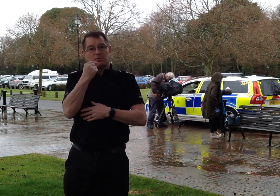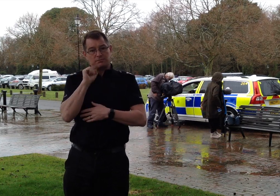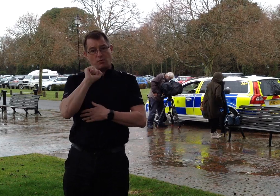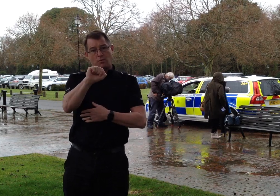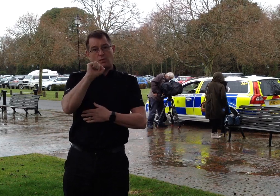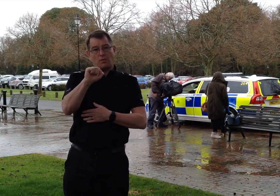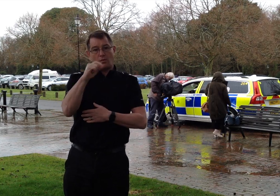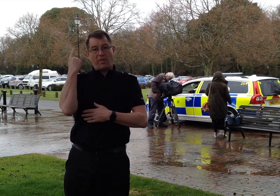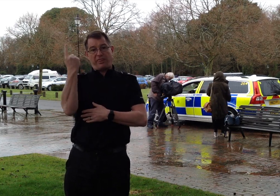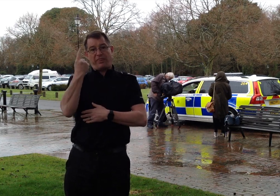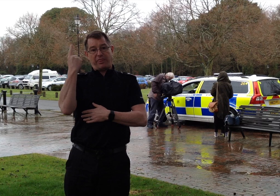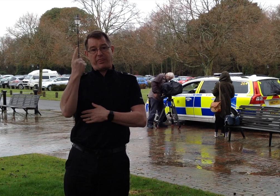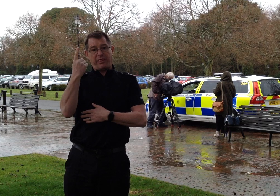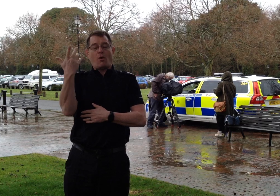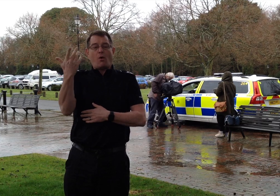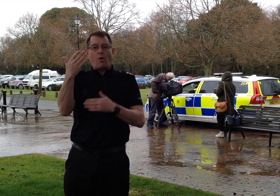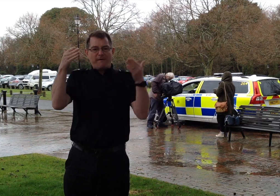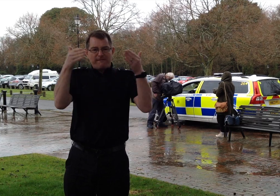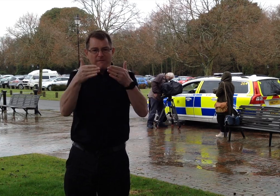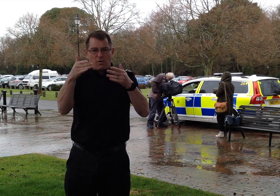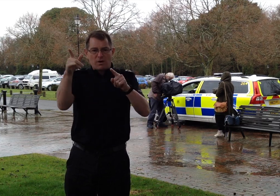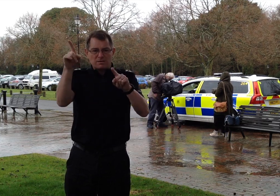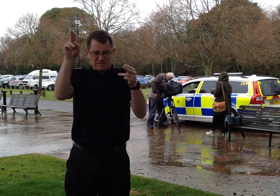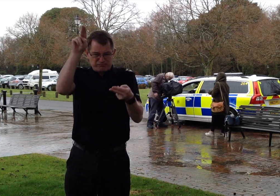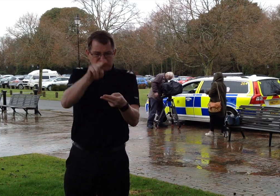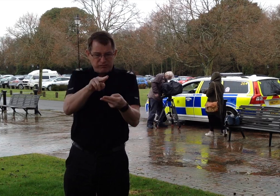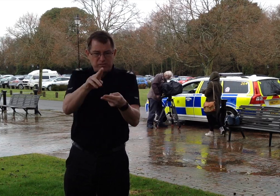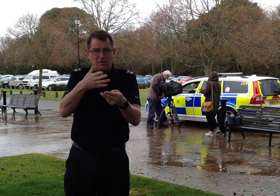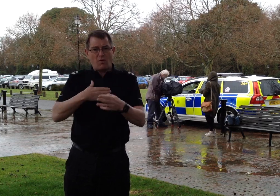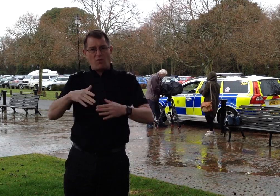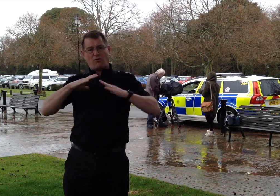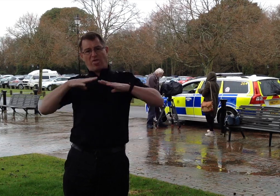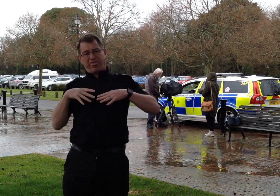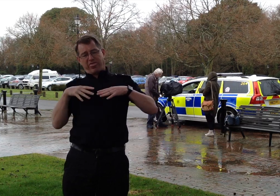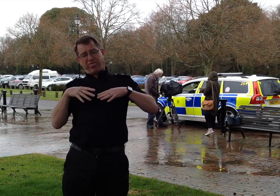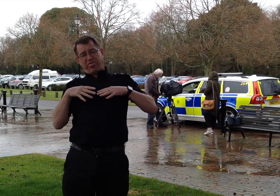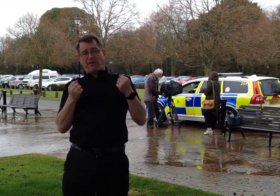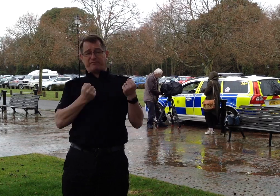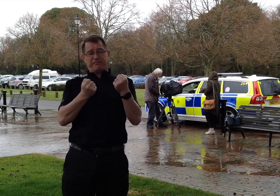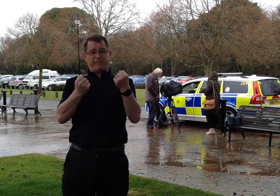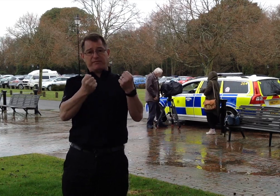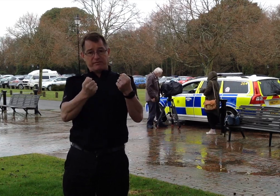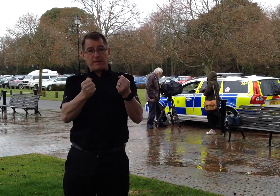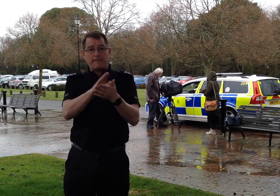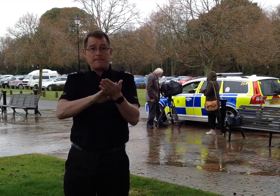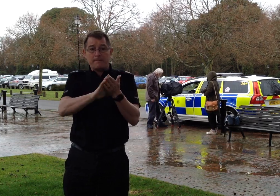it's possible you'll be impaired, or attention reduced or you feel tired driving,